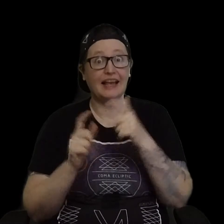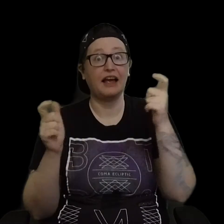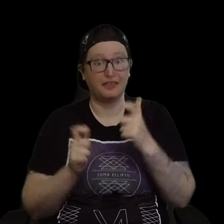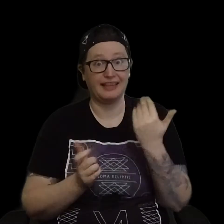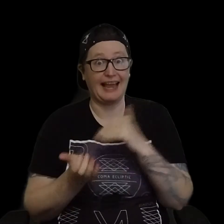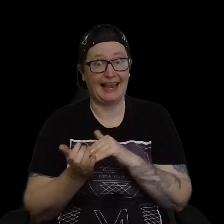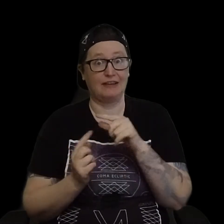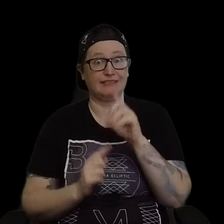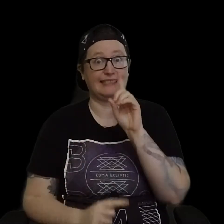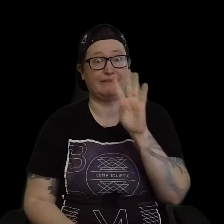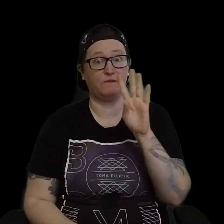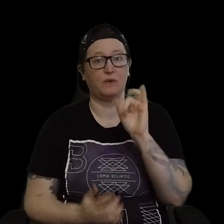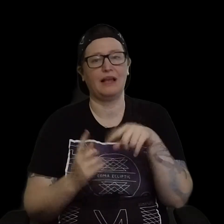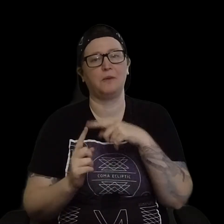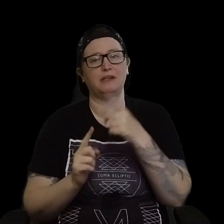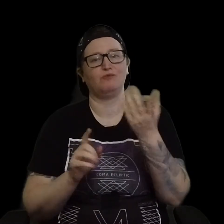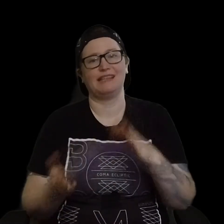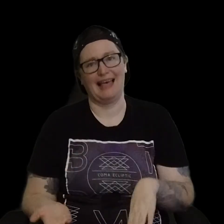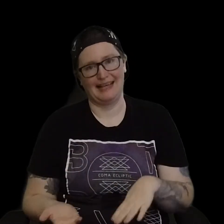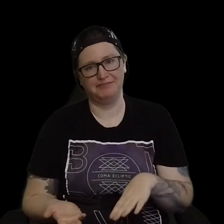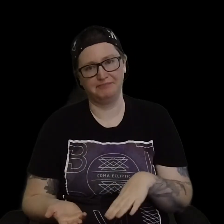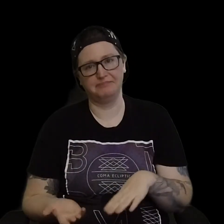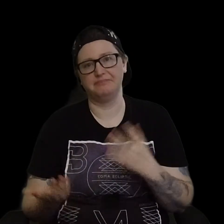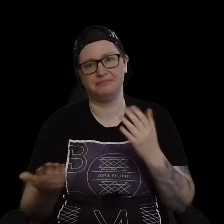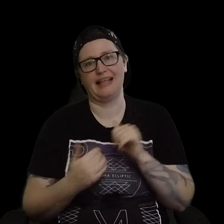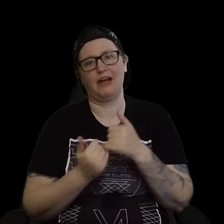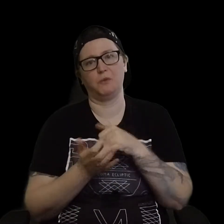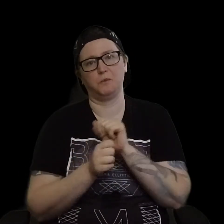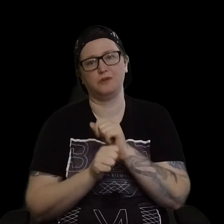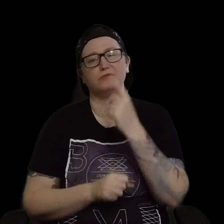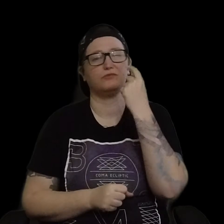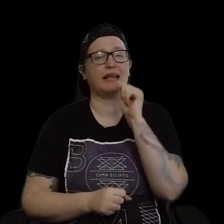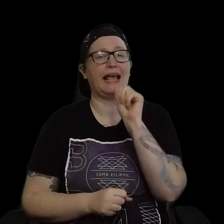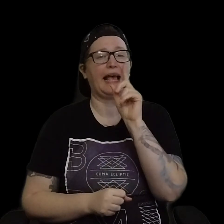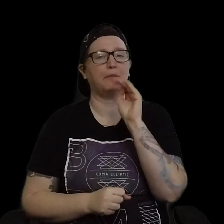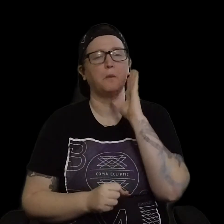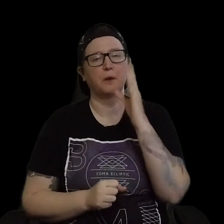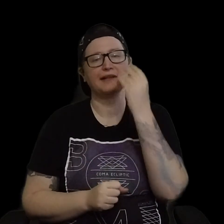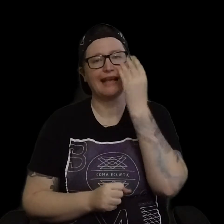if it goes down then it could go down to a d4 and that's when you die so that's how that works